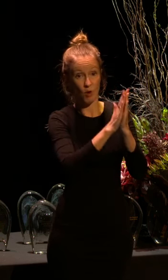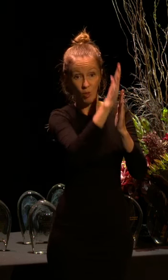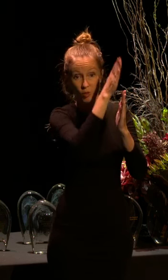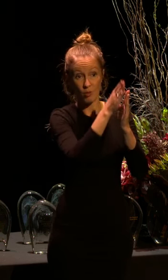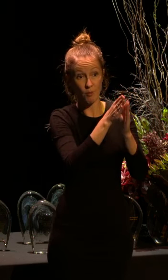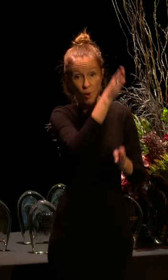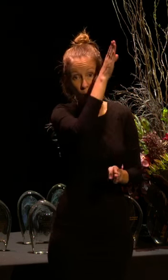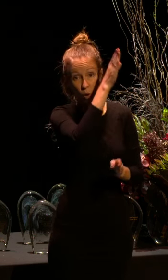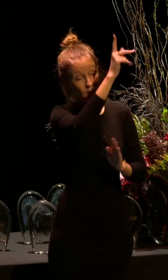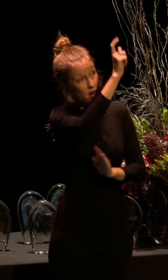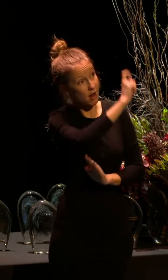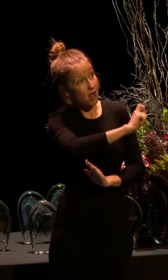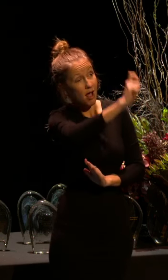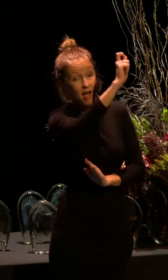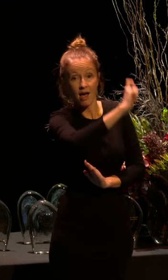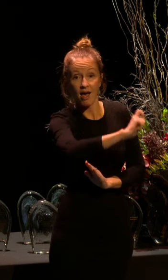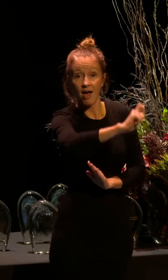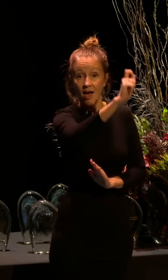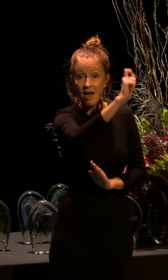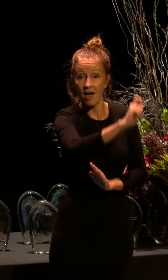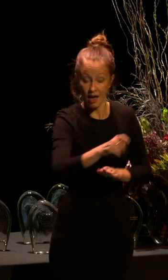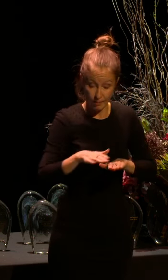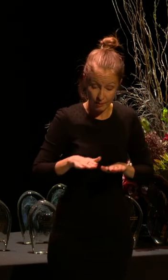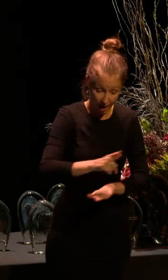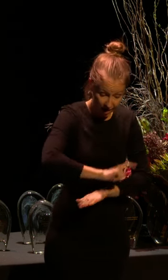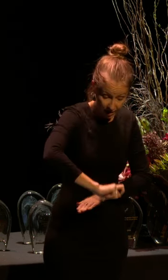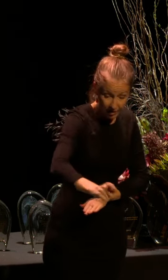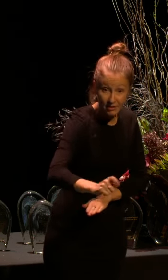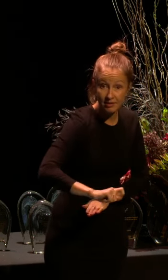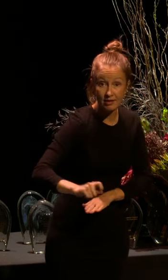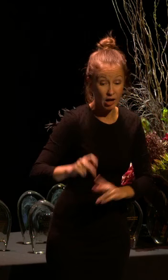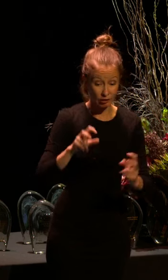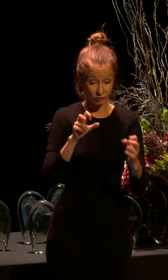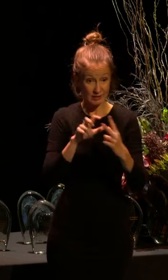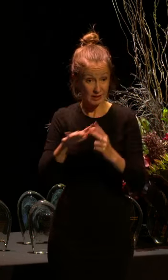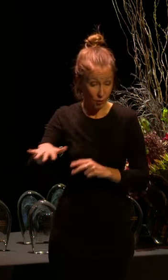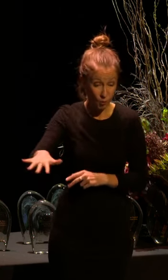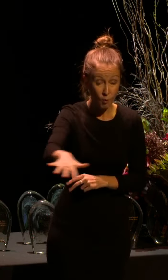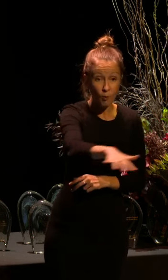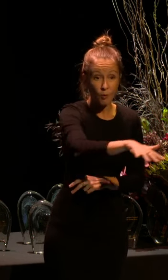covering walls and footpaths from Sydney to Parramatta with his singular exultation.